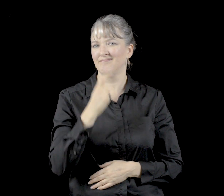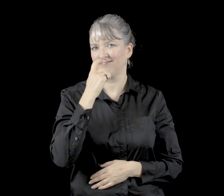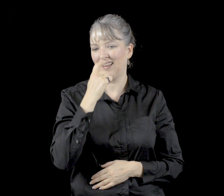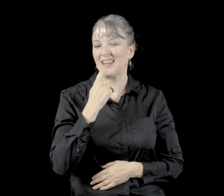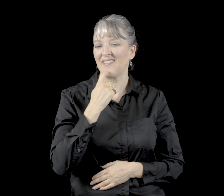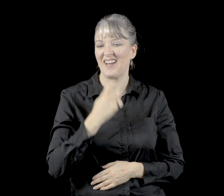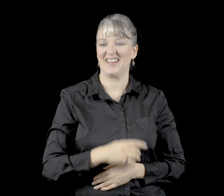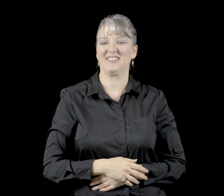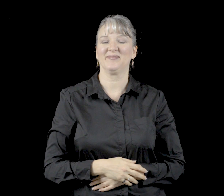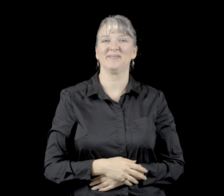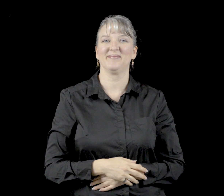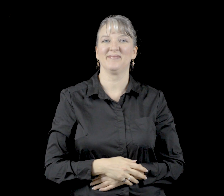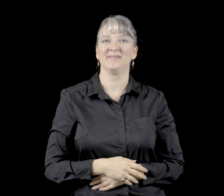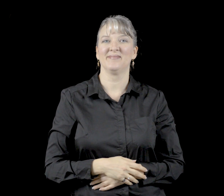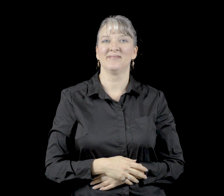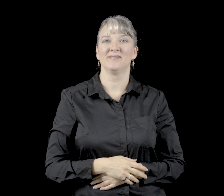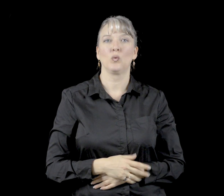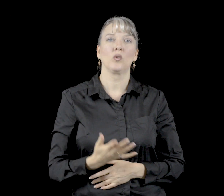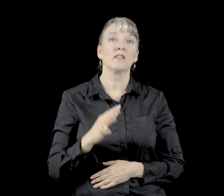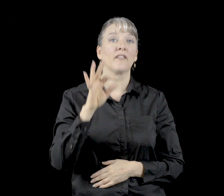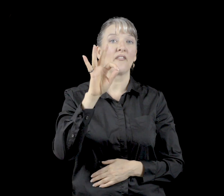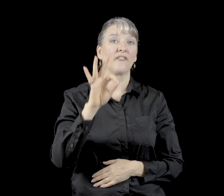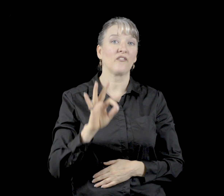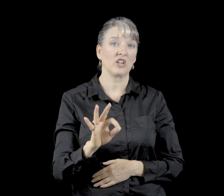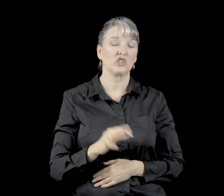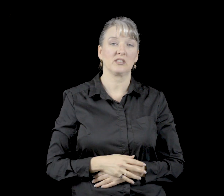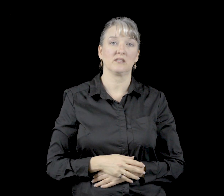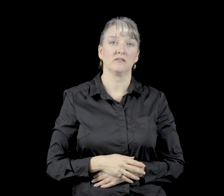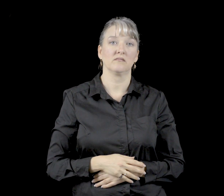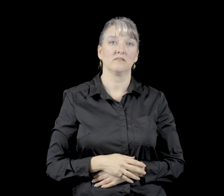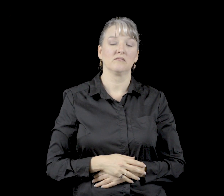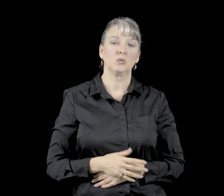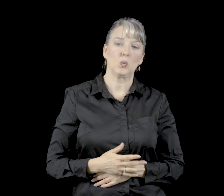Divide Or fraction